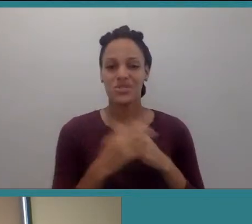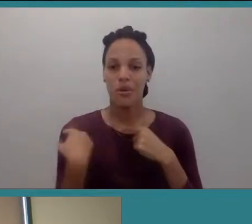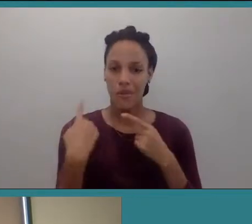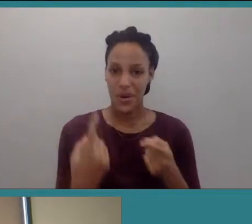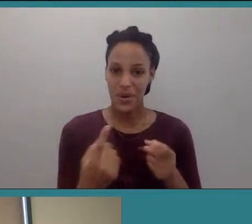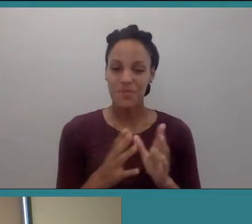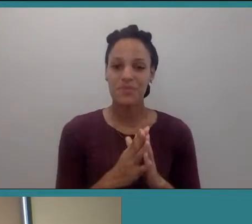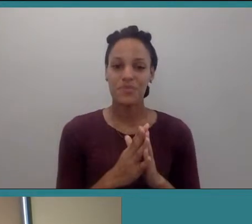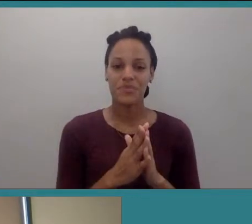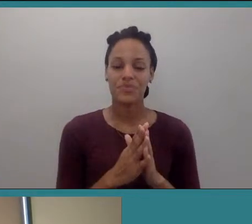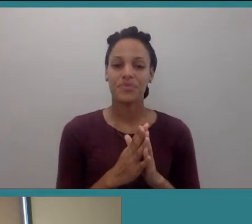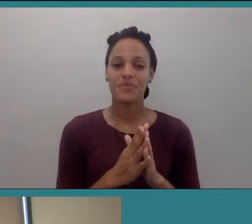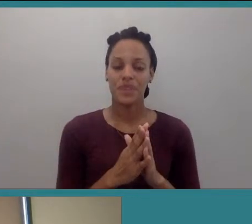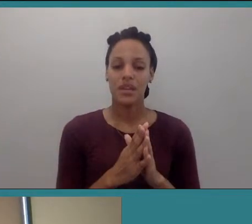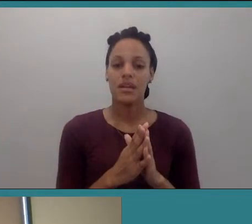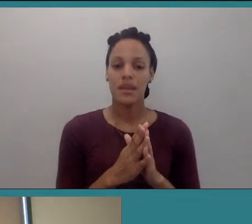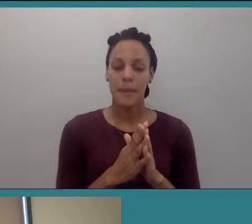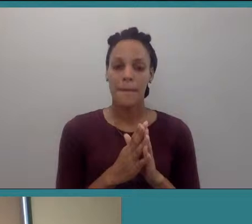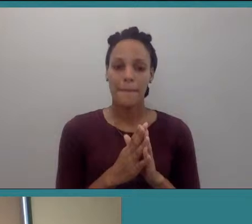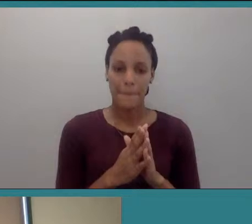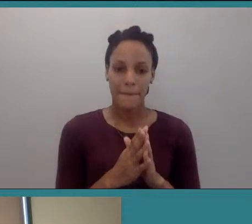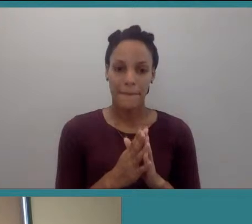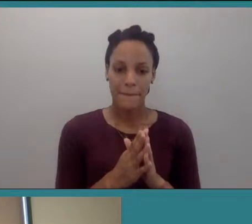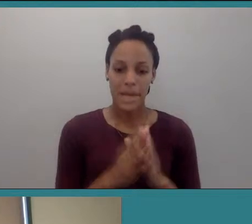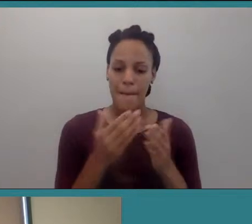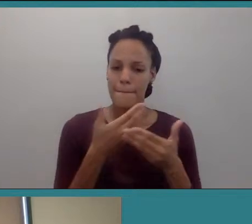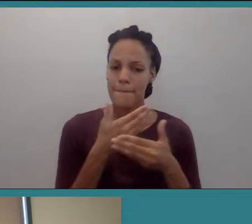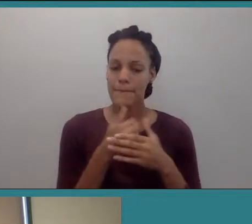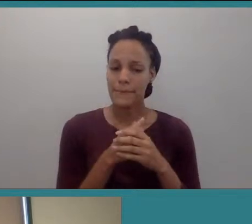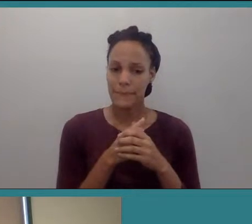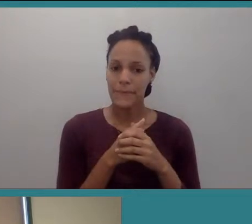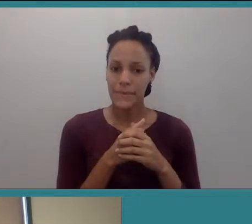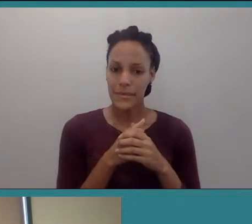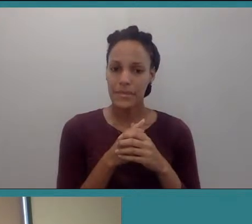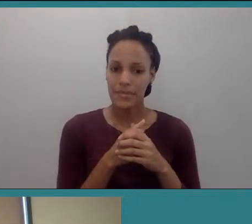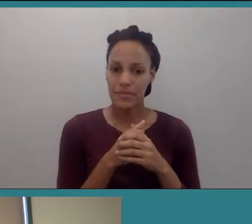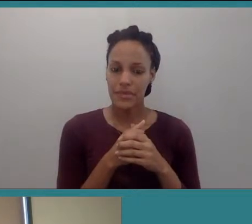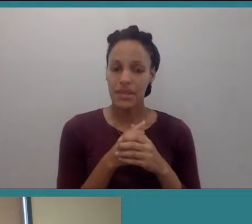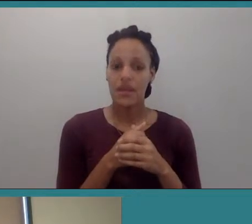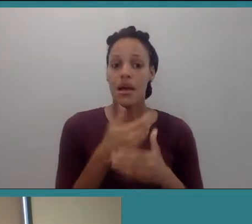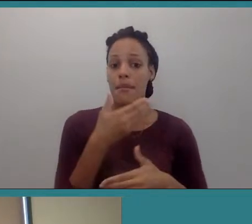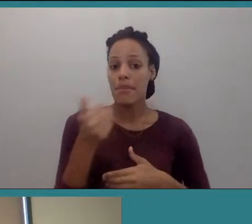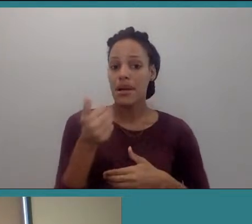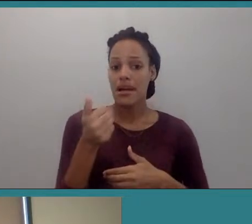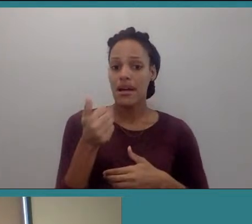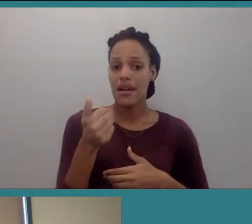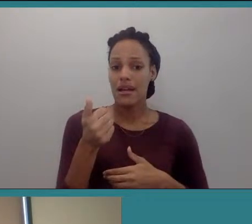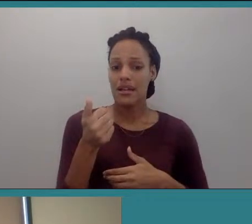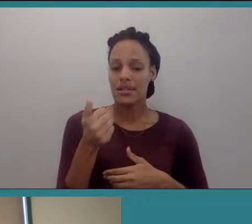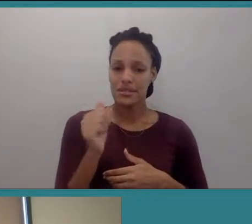in high school, but we should because high schools have these tools; they are on Instagram